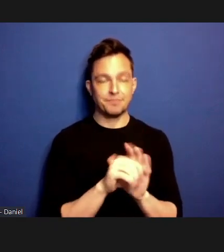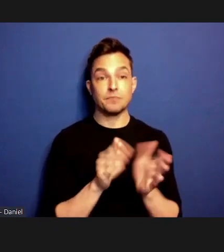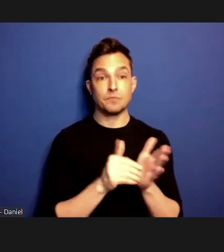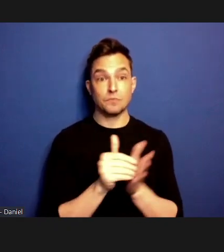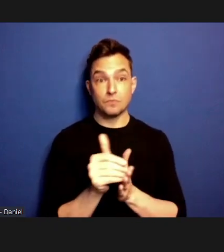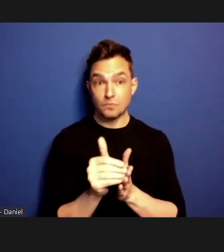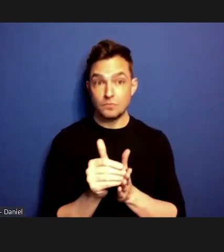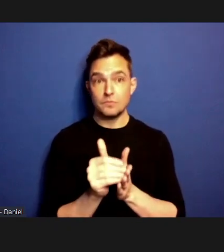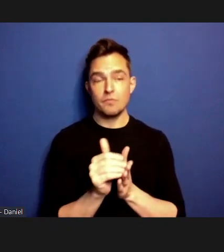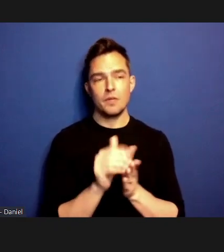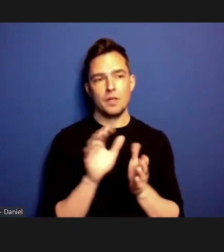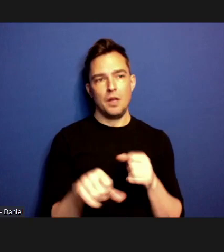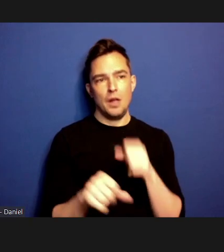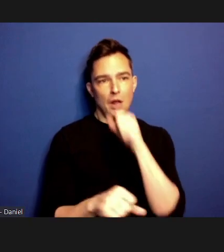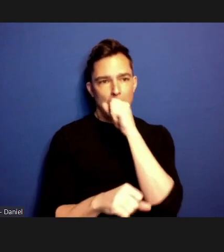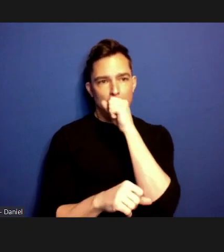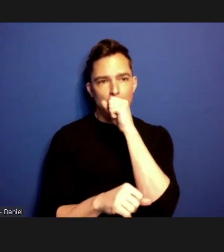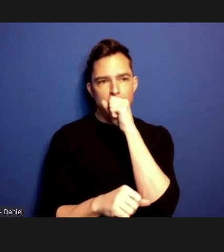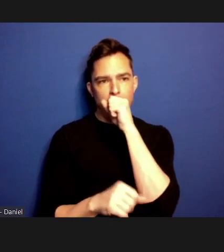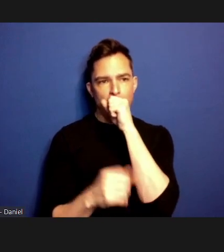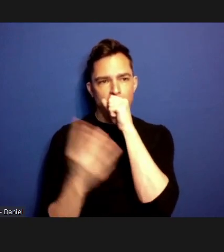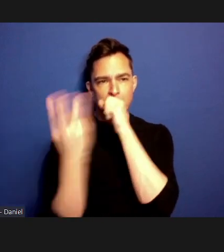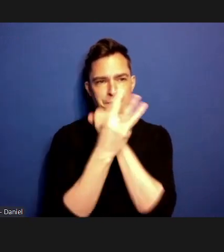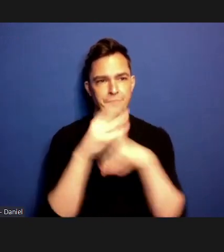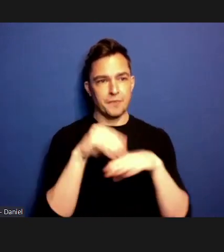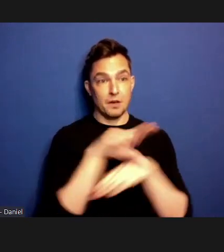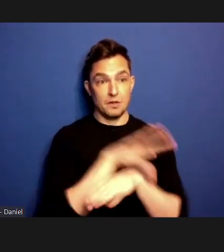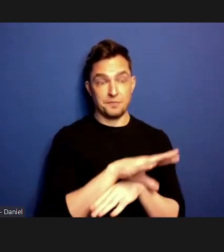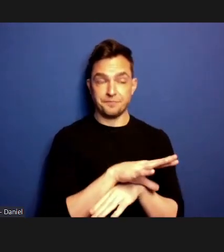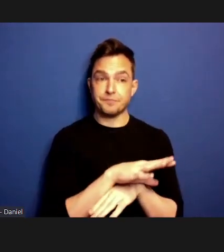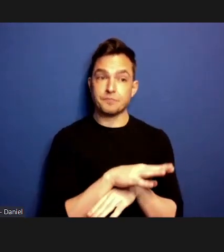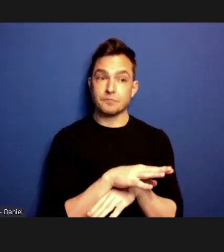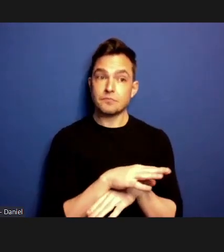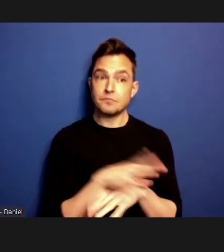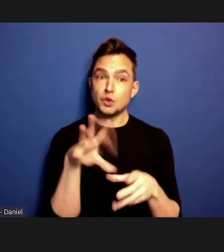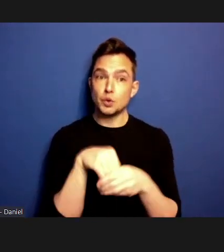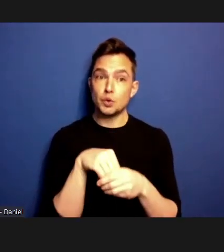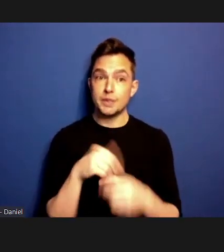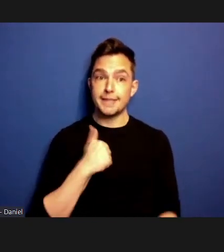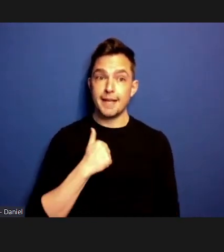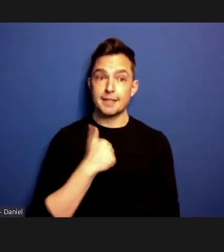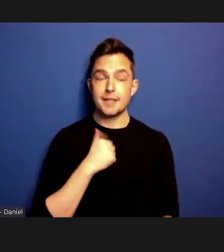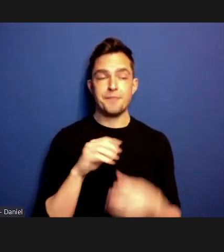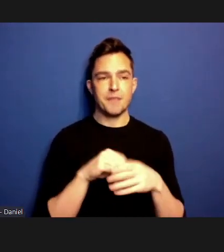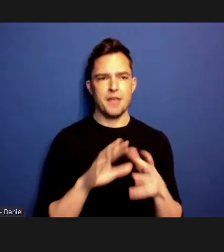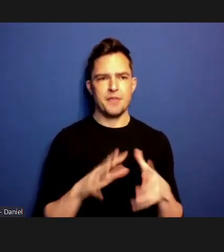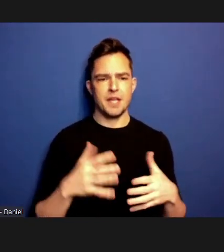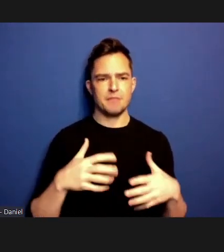it is Western influence, not excluding Canada in the upheaval of our countries of origins